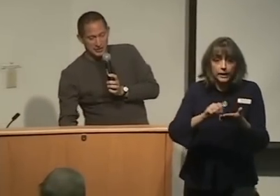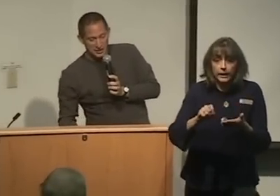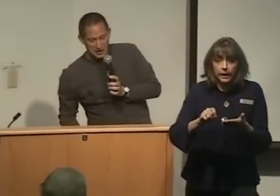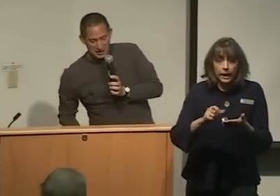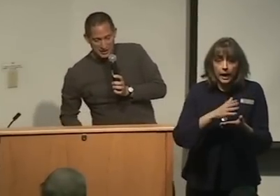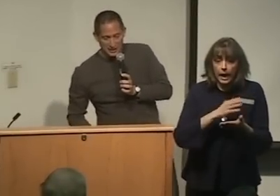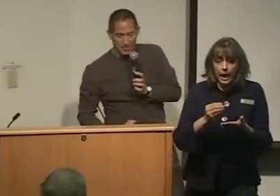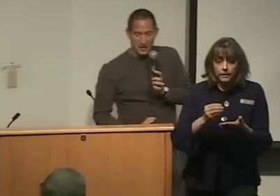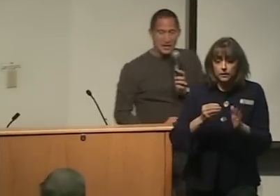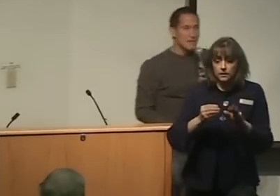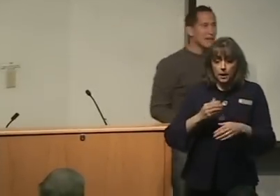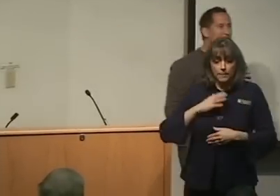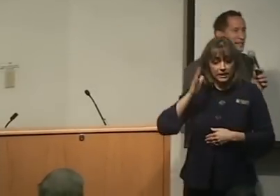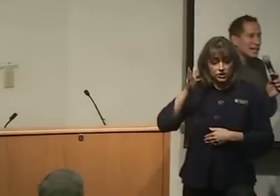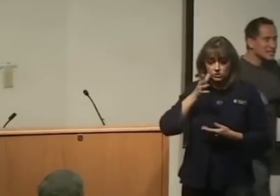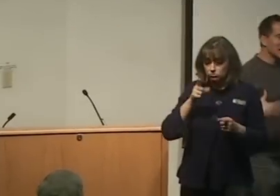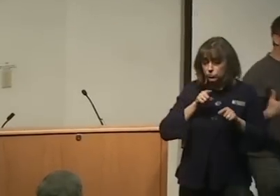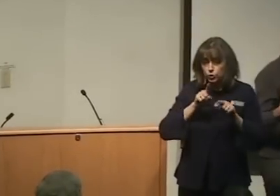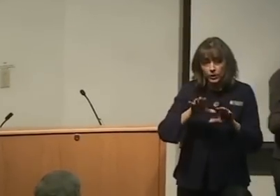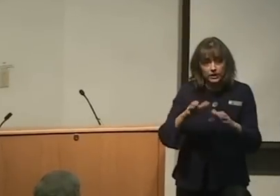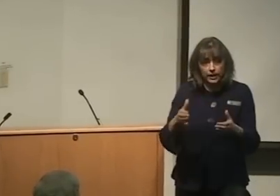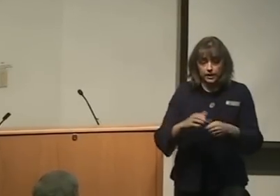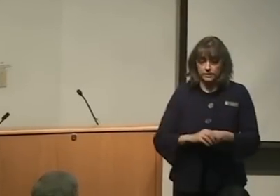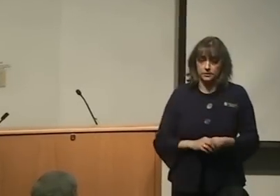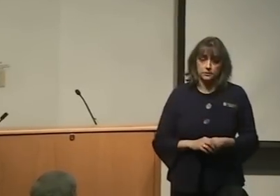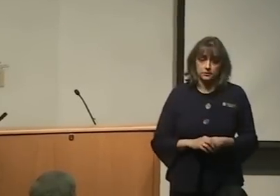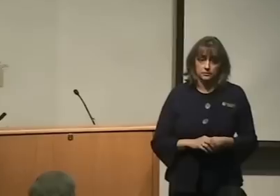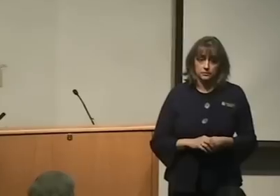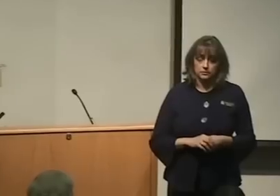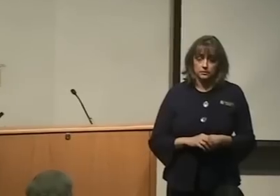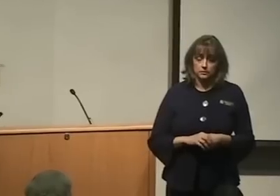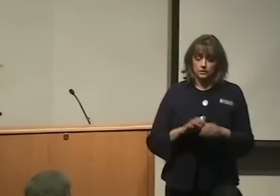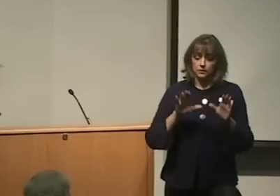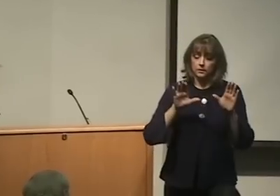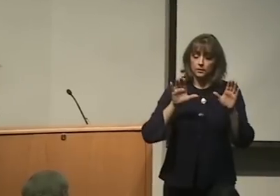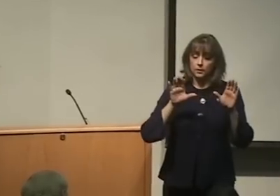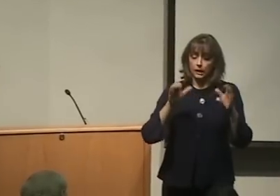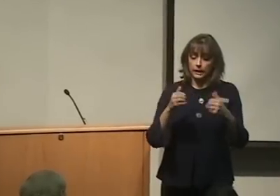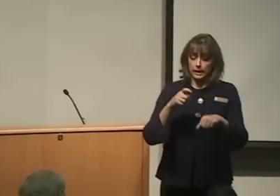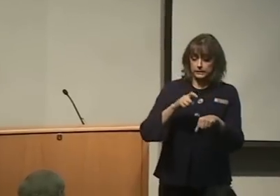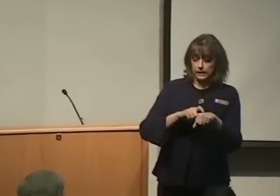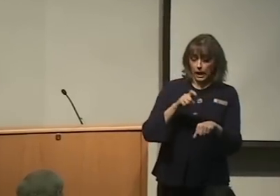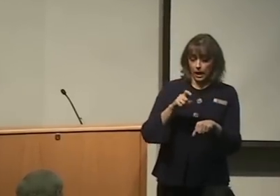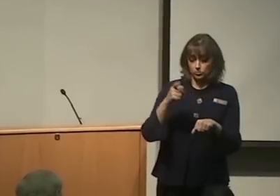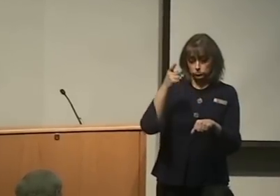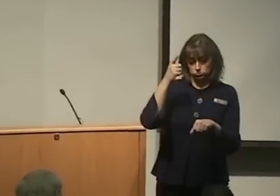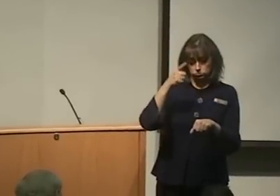Then class time can be to challenge, to actually try to change minds. We're going to talk a lot about this this afternoon.